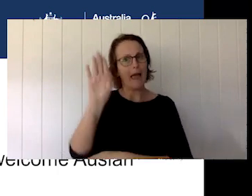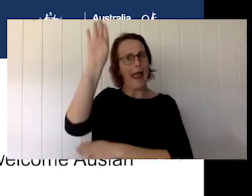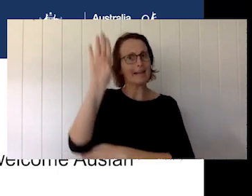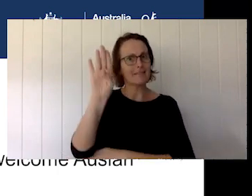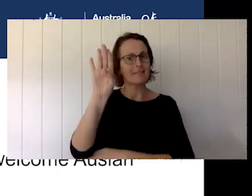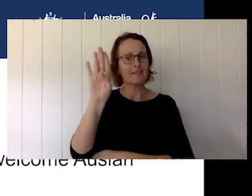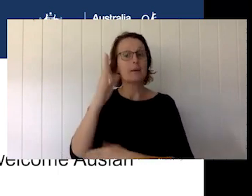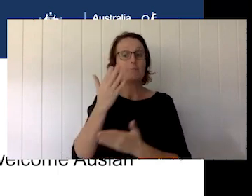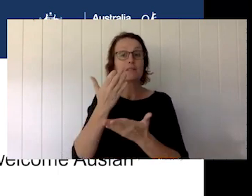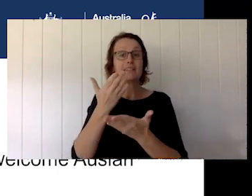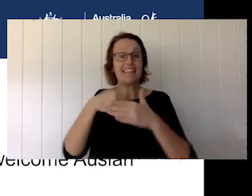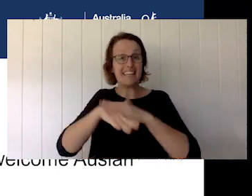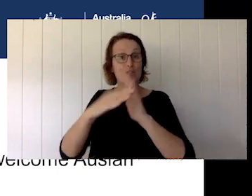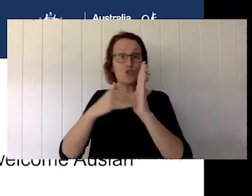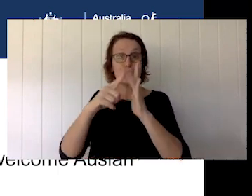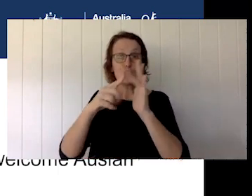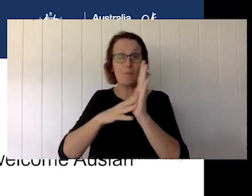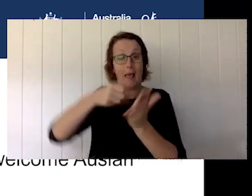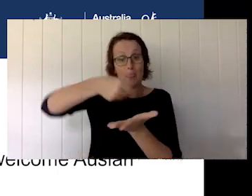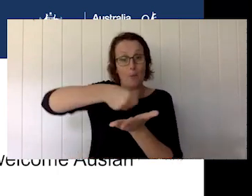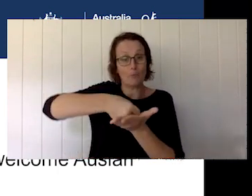using the hand-raise feature in Zoom - again, at the bottom of your